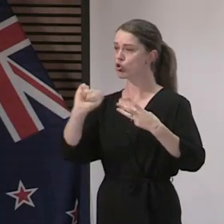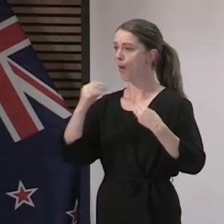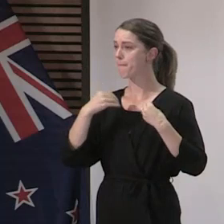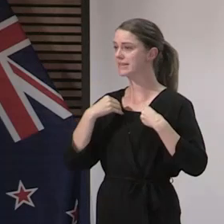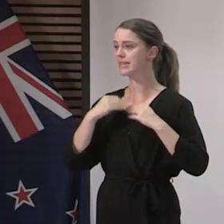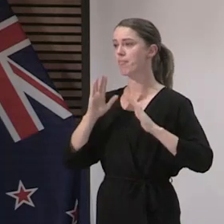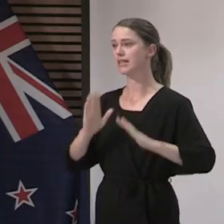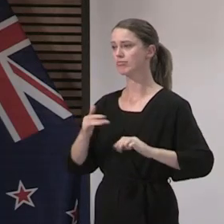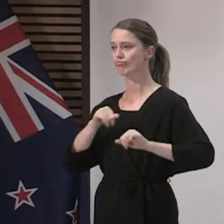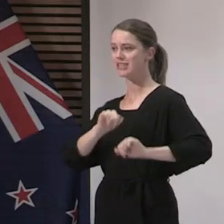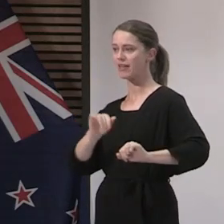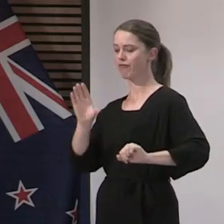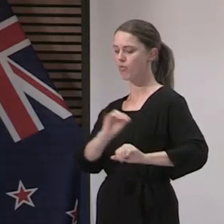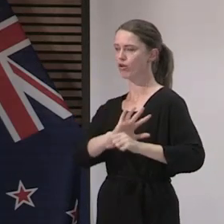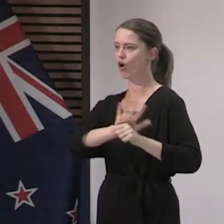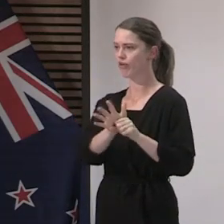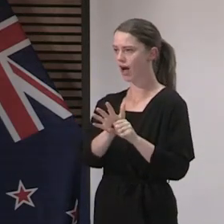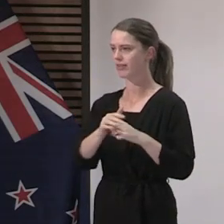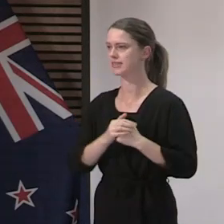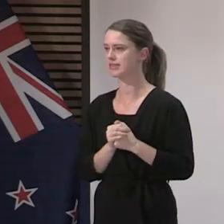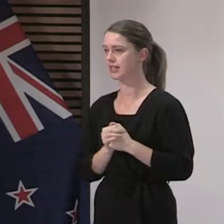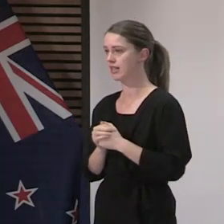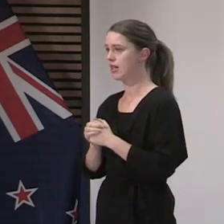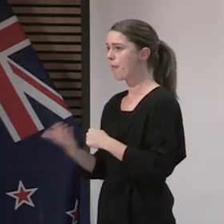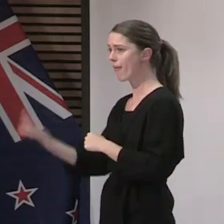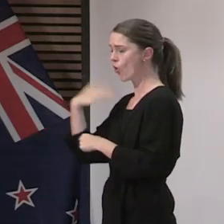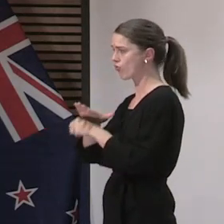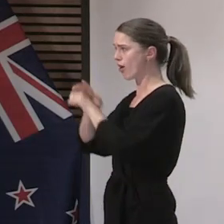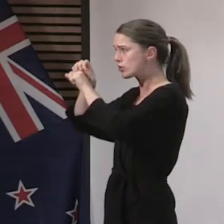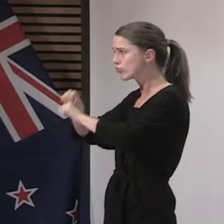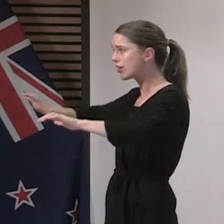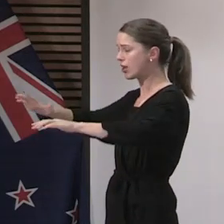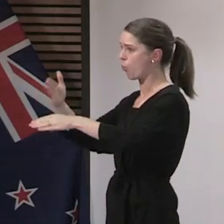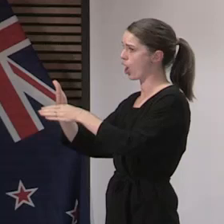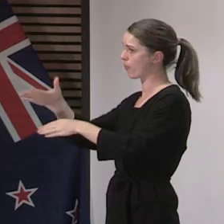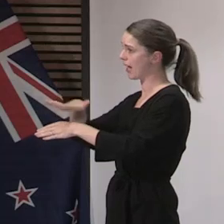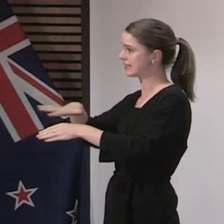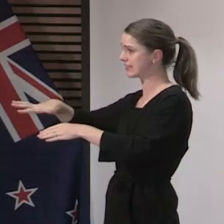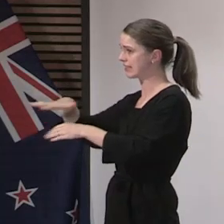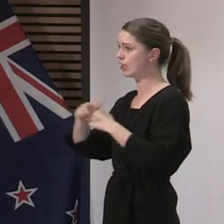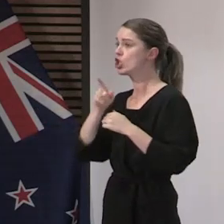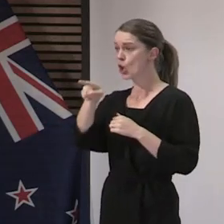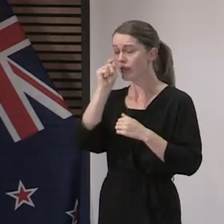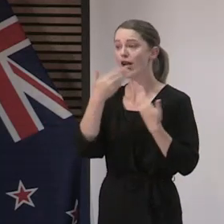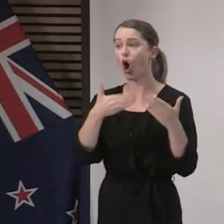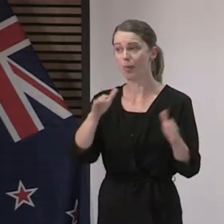to year 10 families that need them. Three, make your business Covid-19 safe.